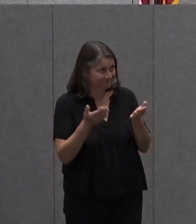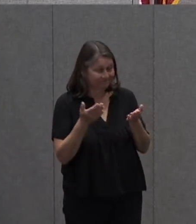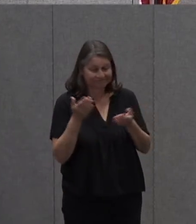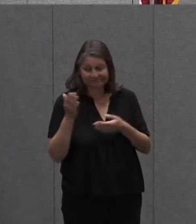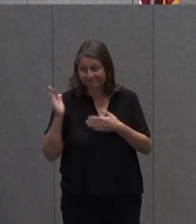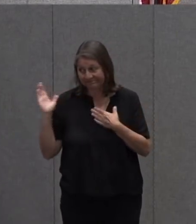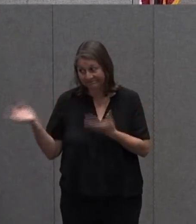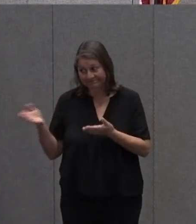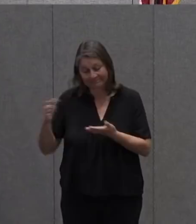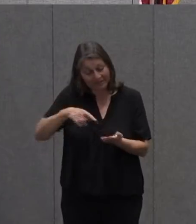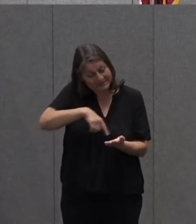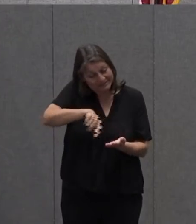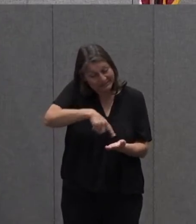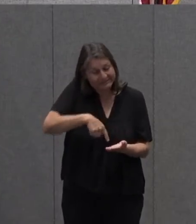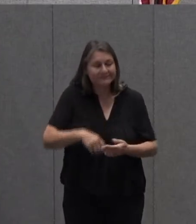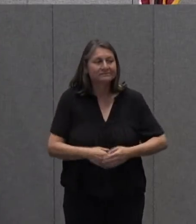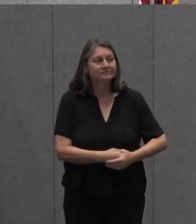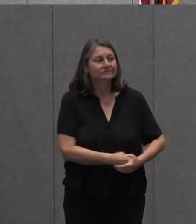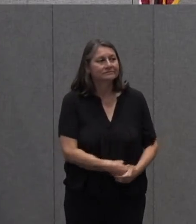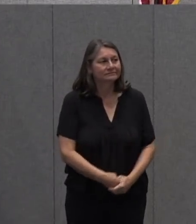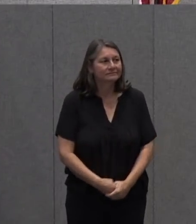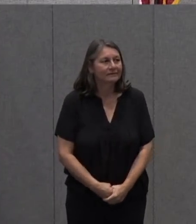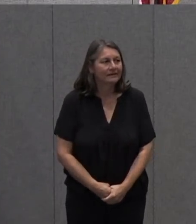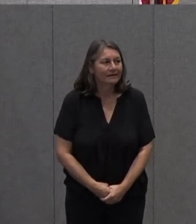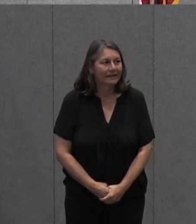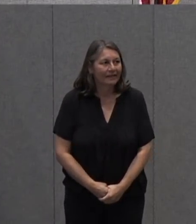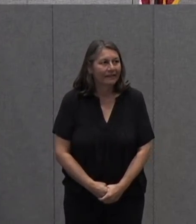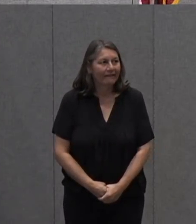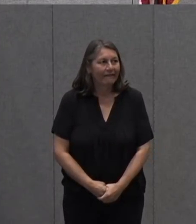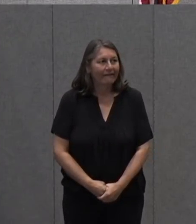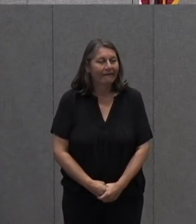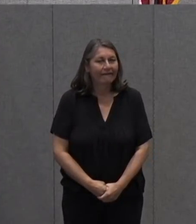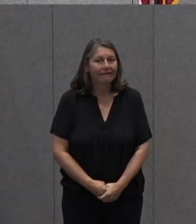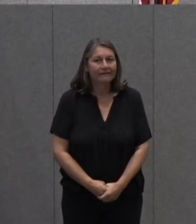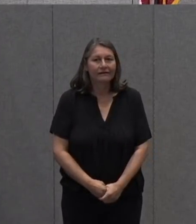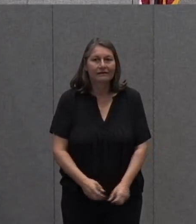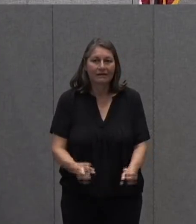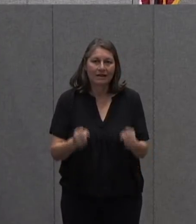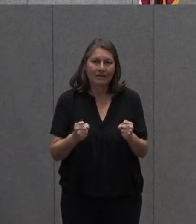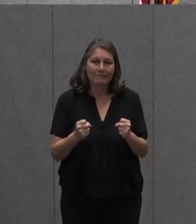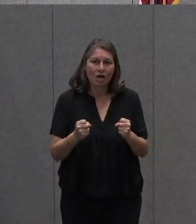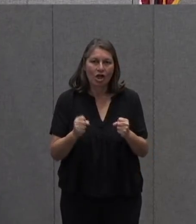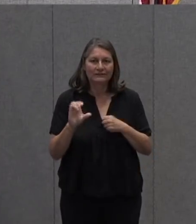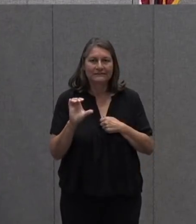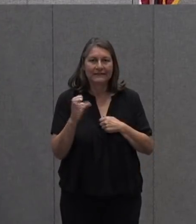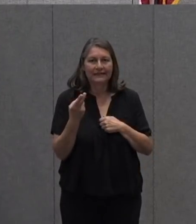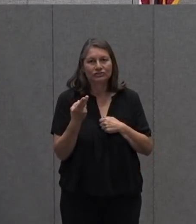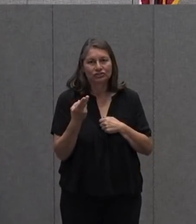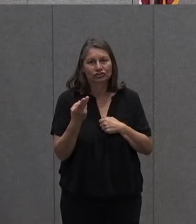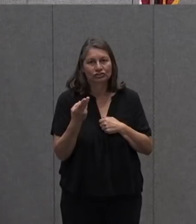All right, let's see what she gets. All right, okay come on CH. I know a lot of CH words.